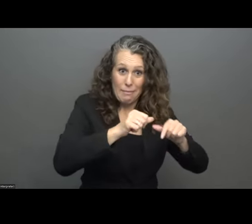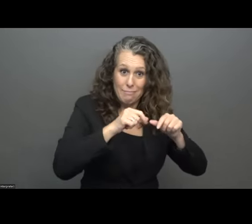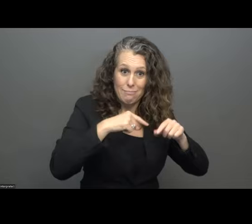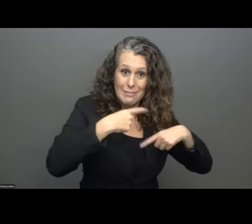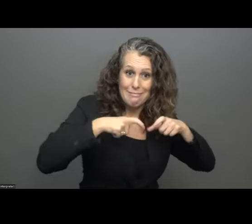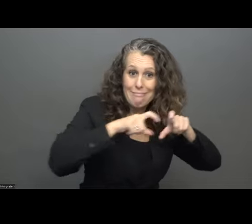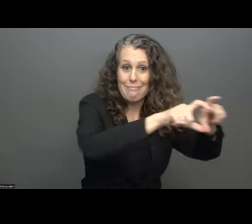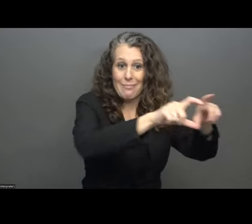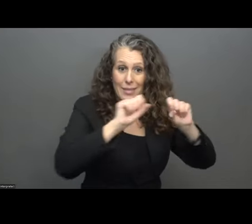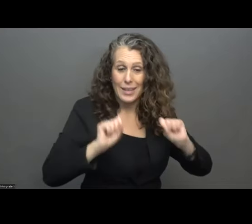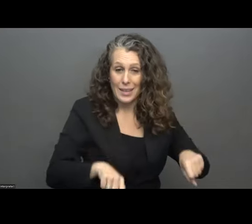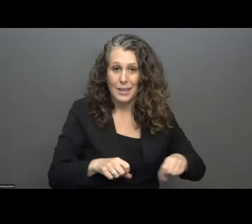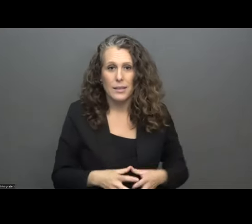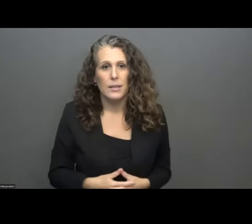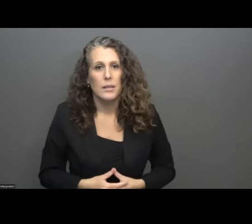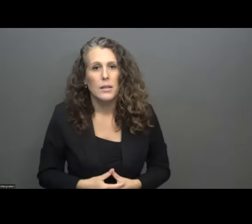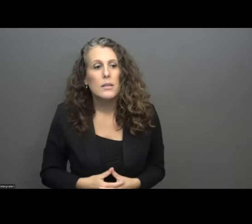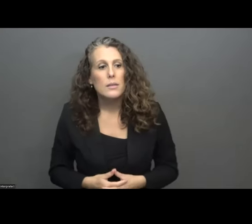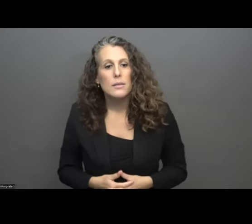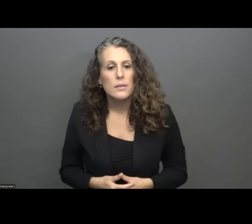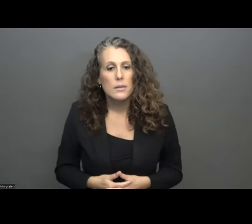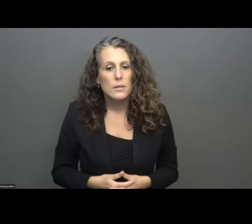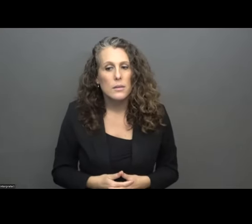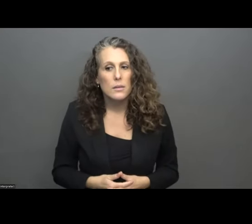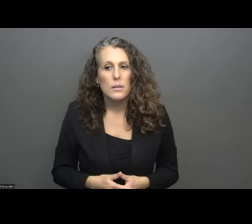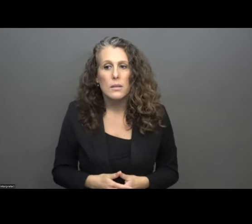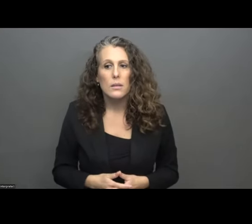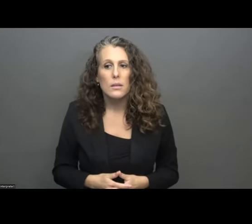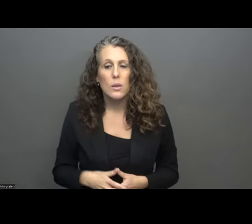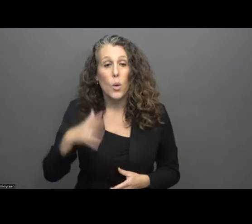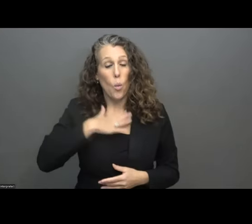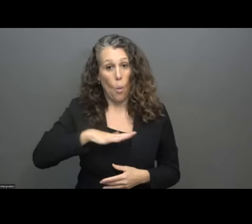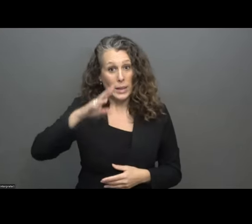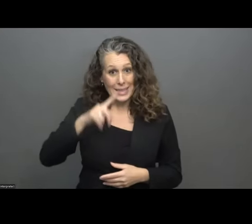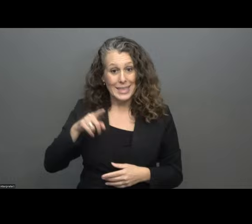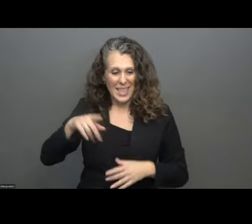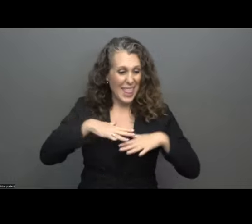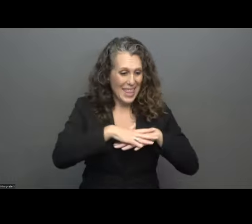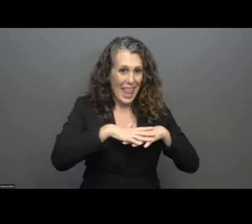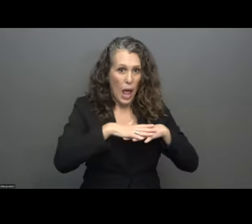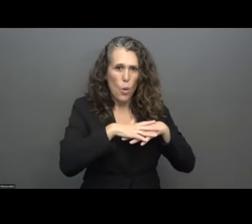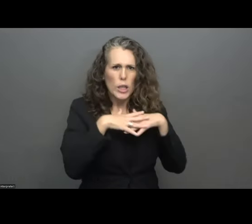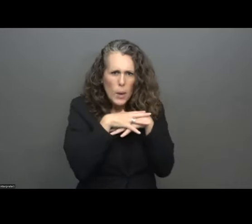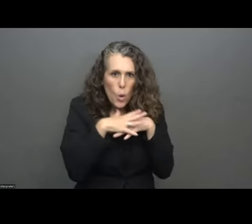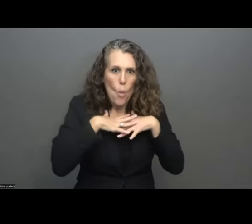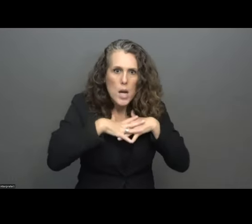11:41:57 Different celestial oddity rookie no demo dash logins assume a lot participation